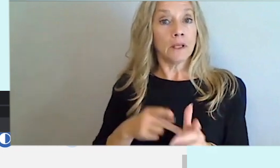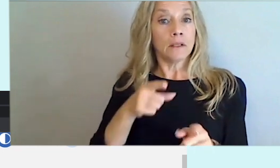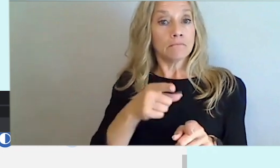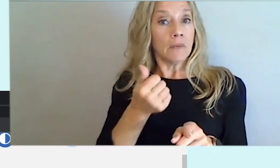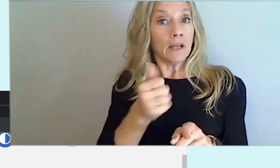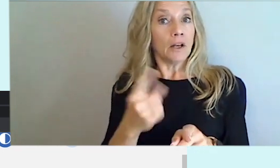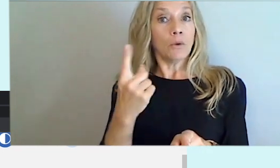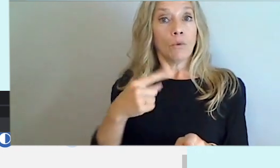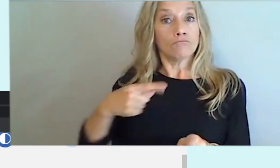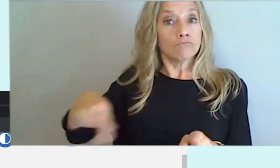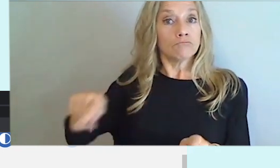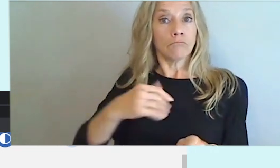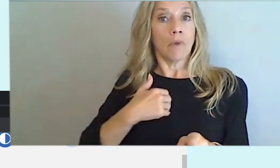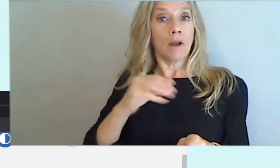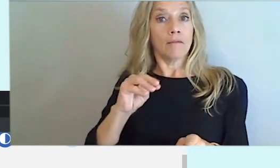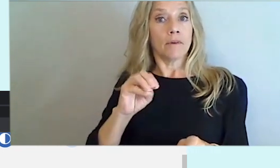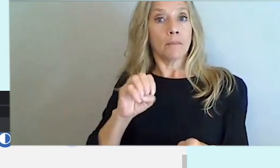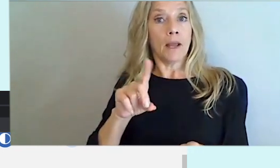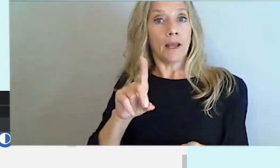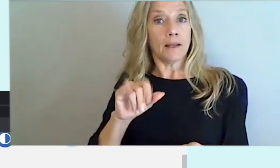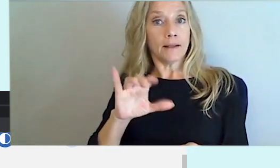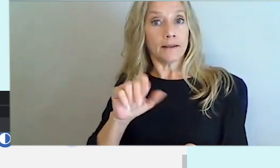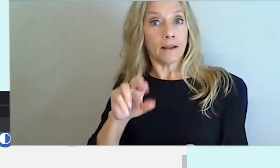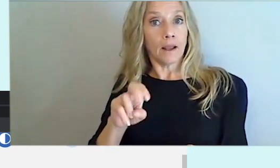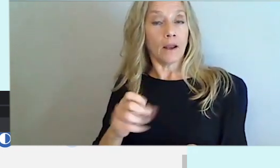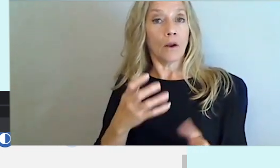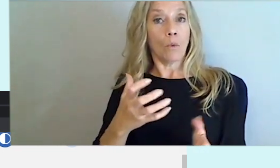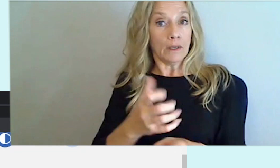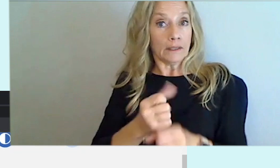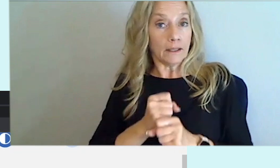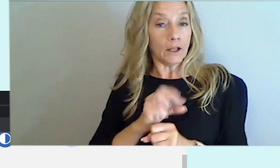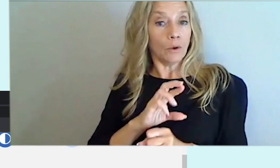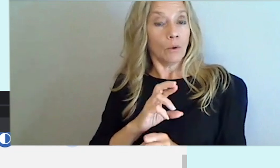and want to get or keep help paying their Medicare costs?